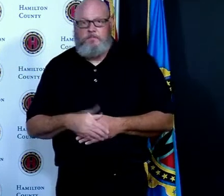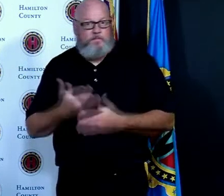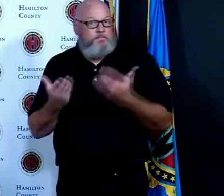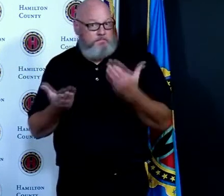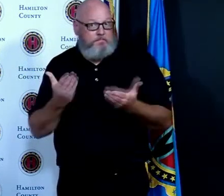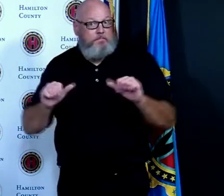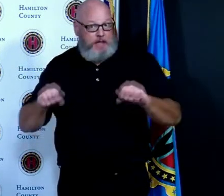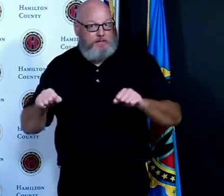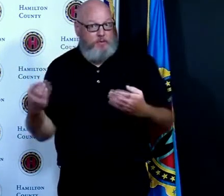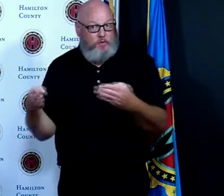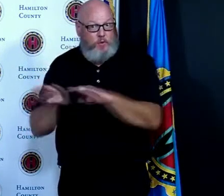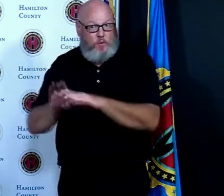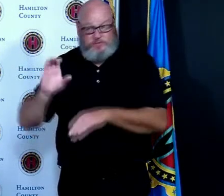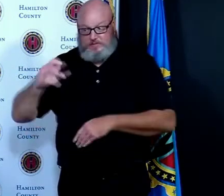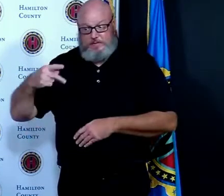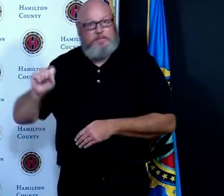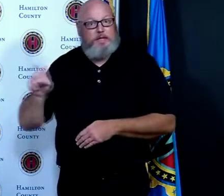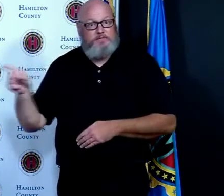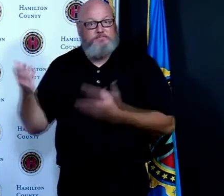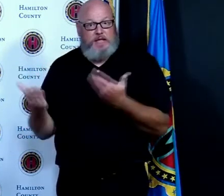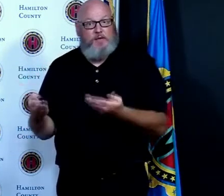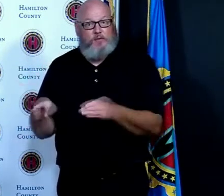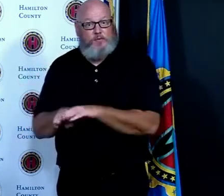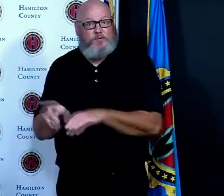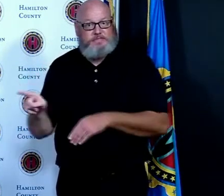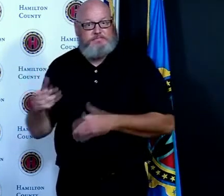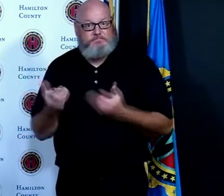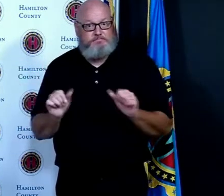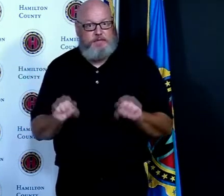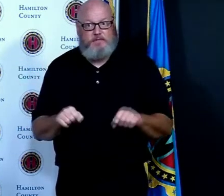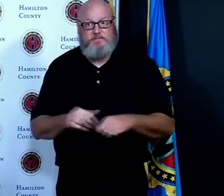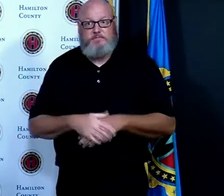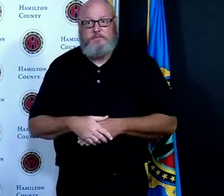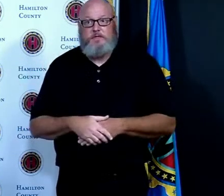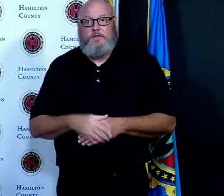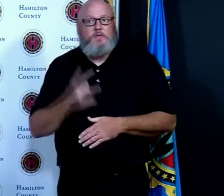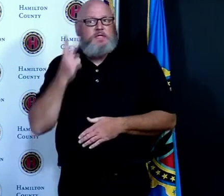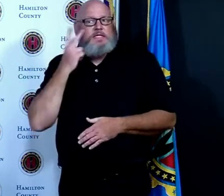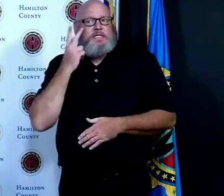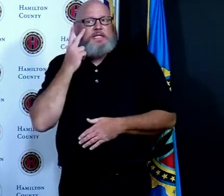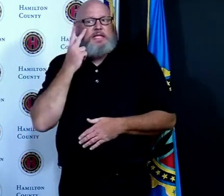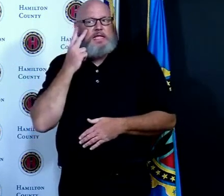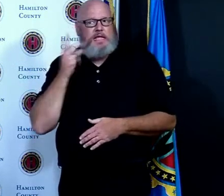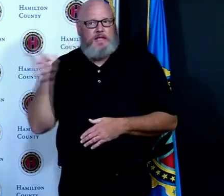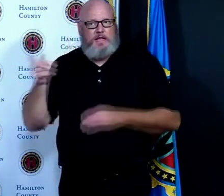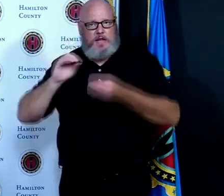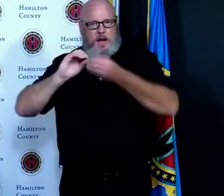these this increase in positive cases is going to have an impact potentially on school shutting down